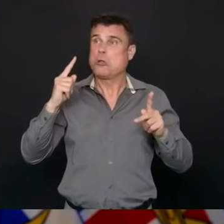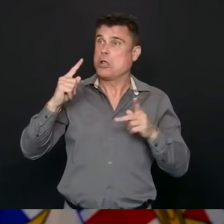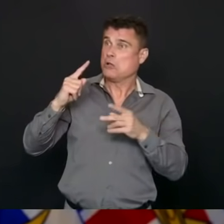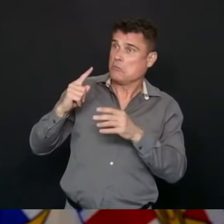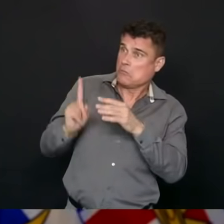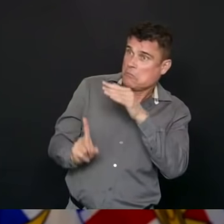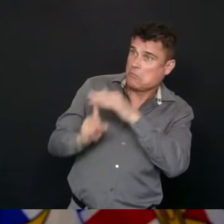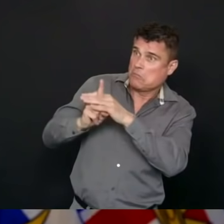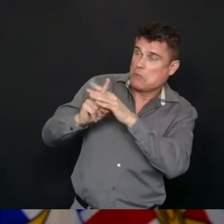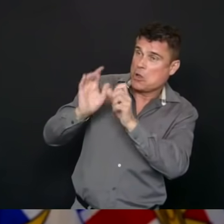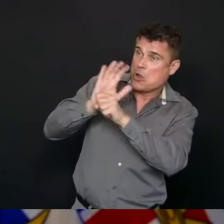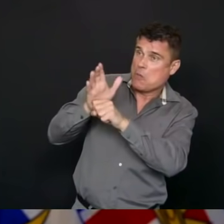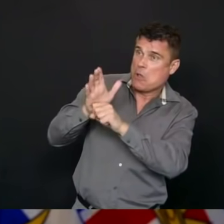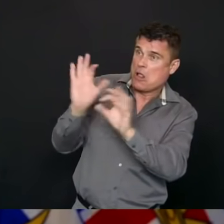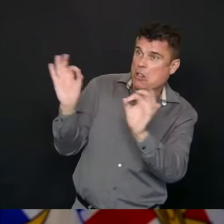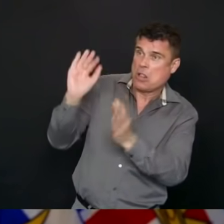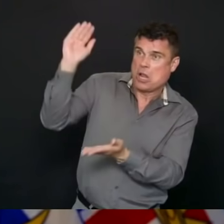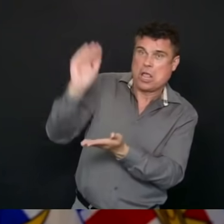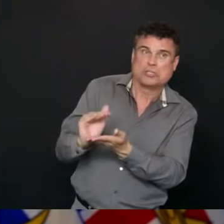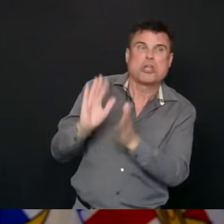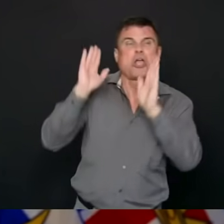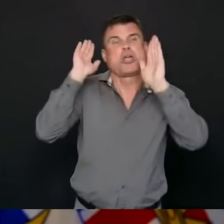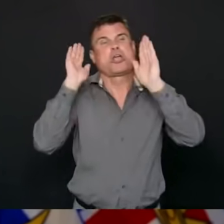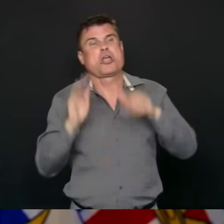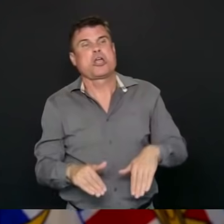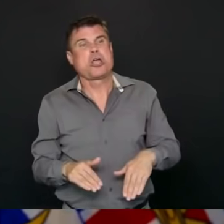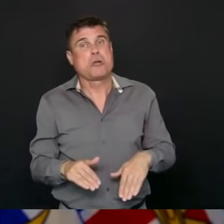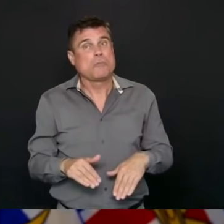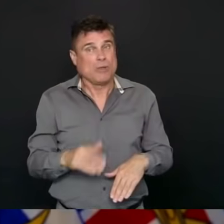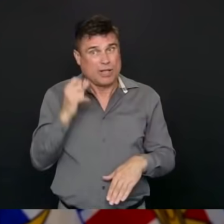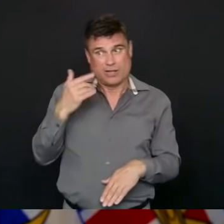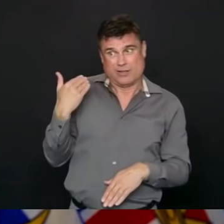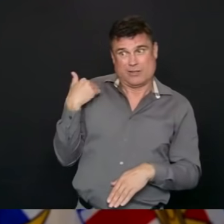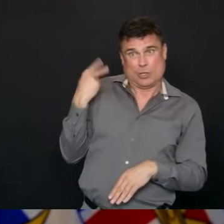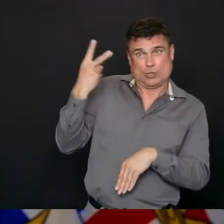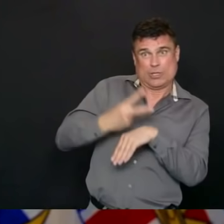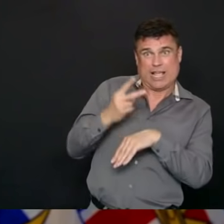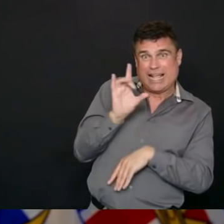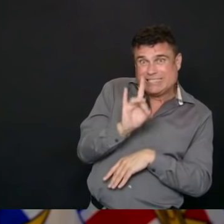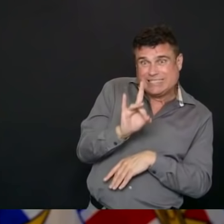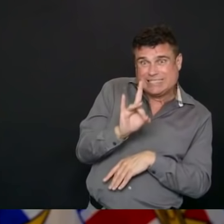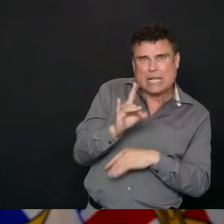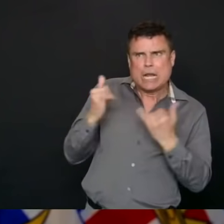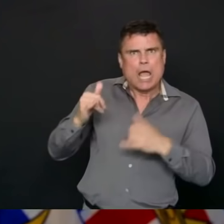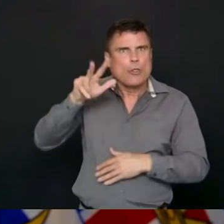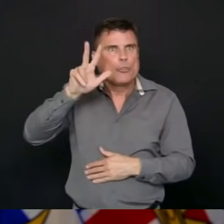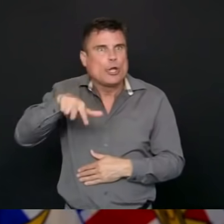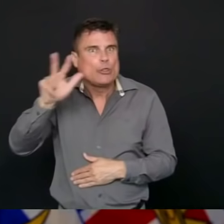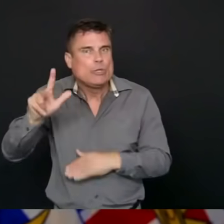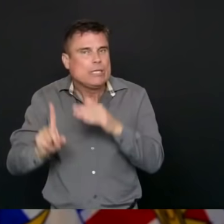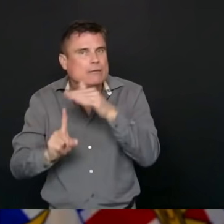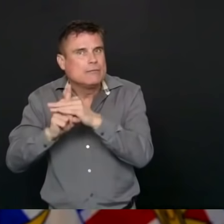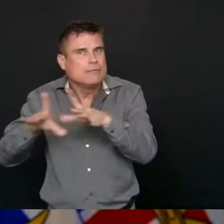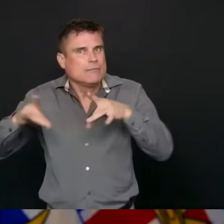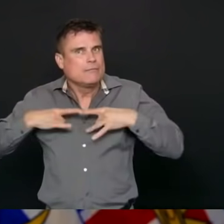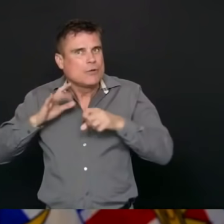we are still investigating. We have thousands of people coming back, Canadians